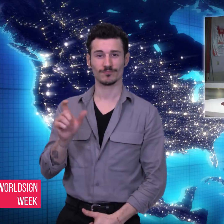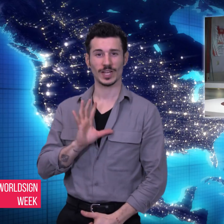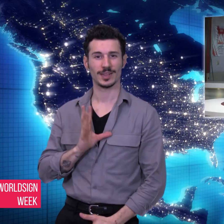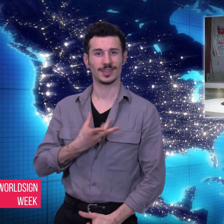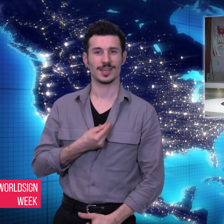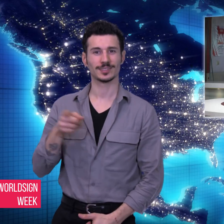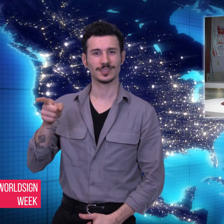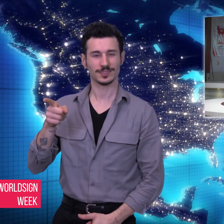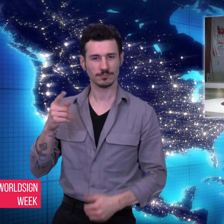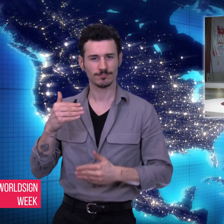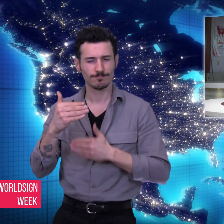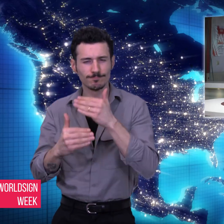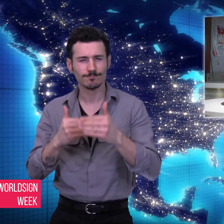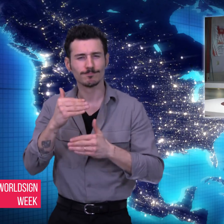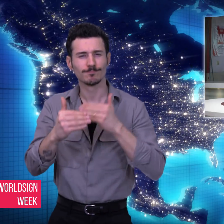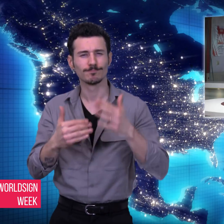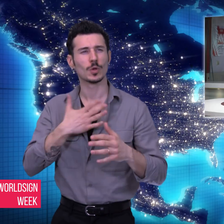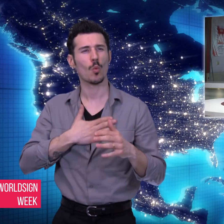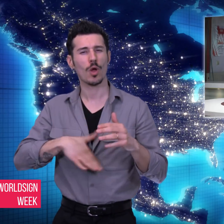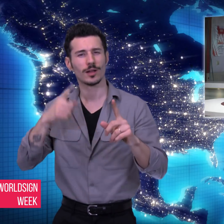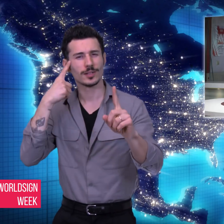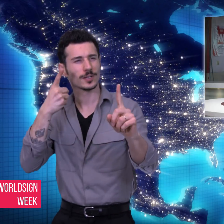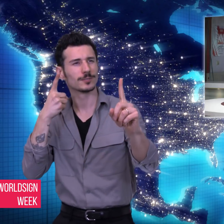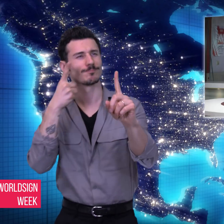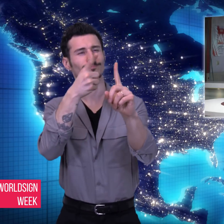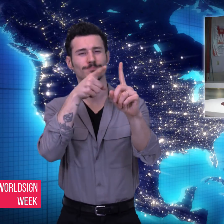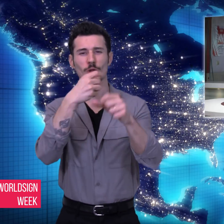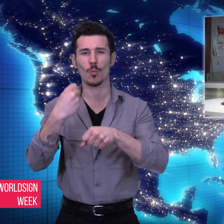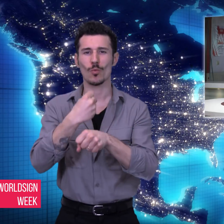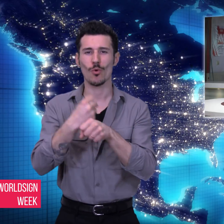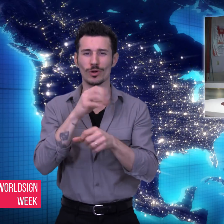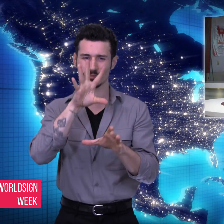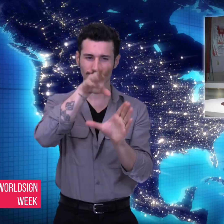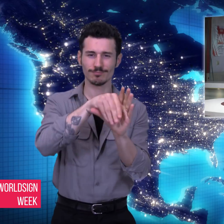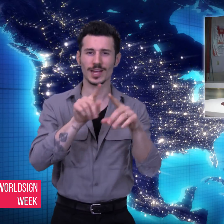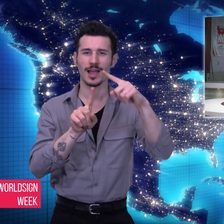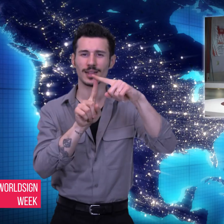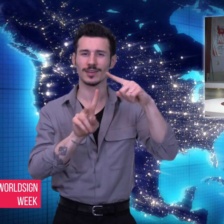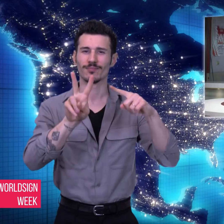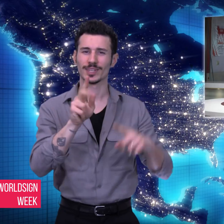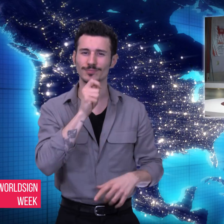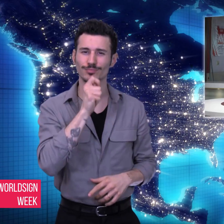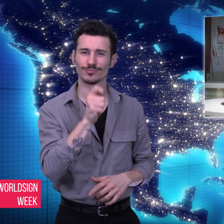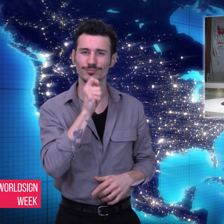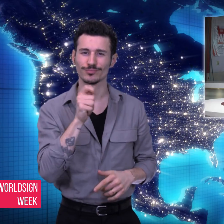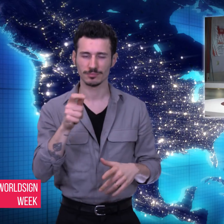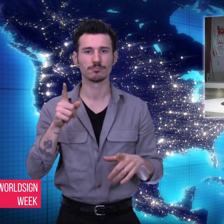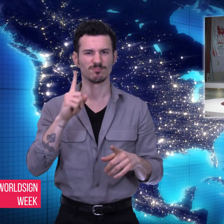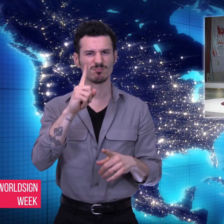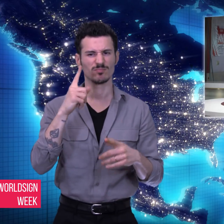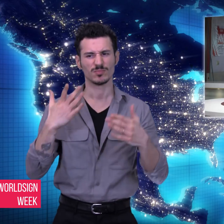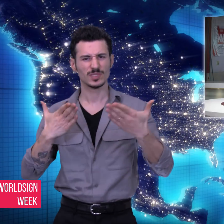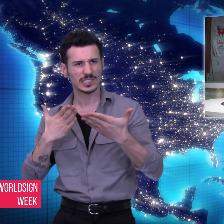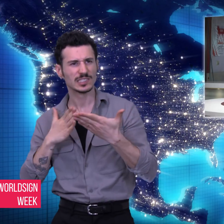Malik’s journey to become an anchor began with